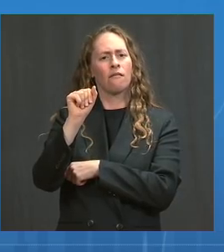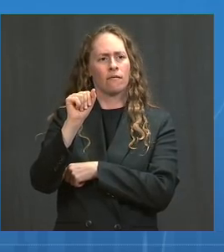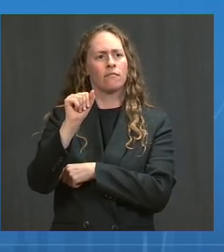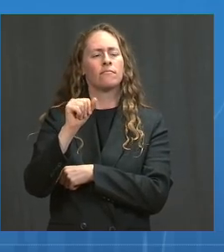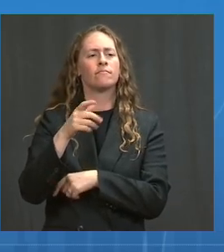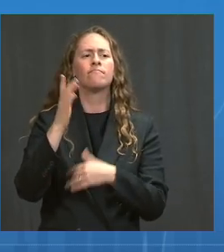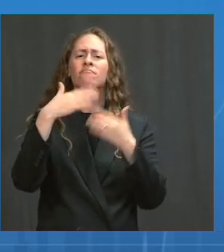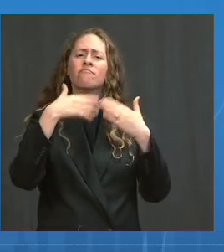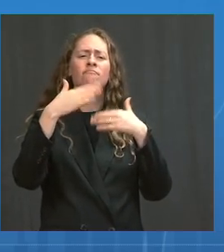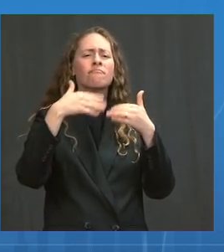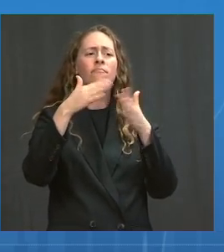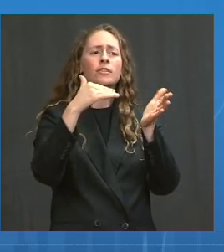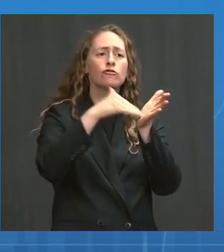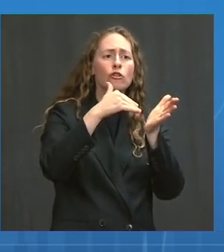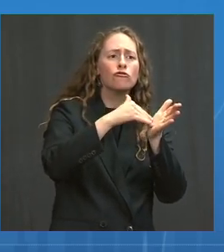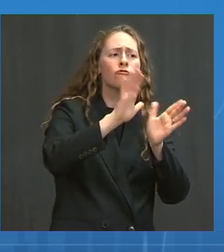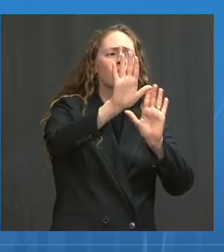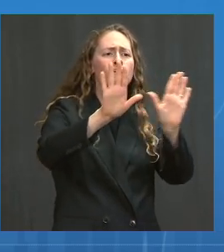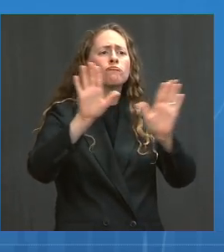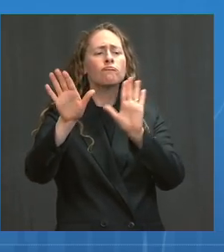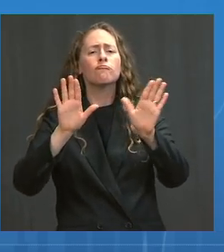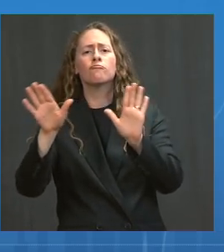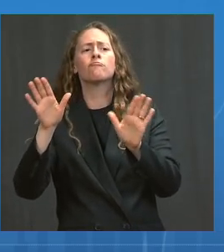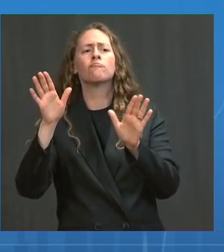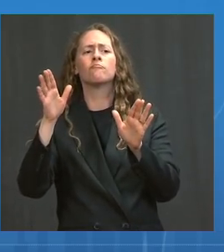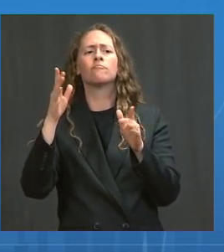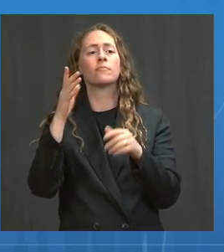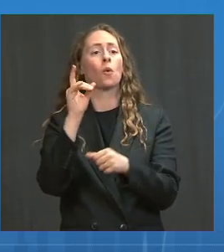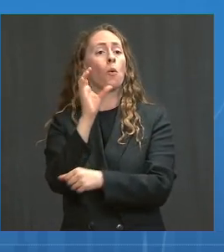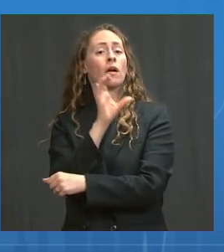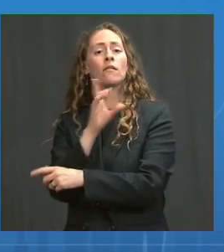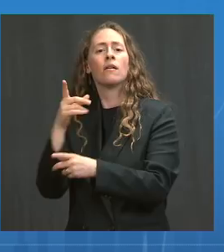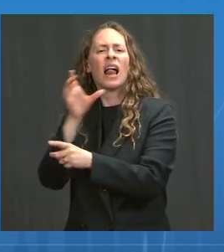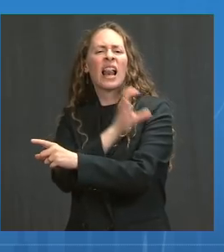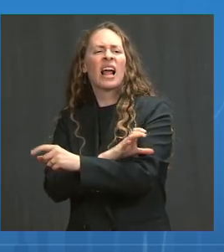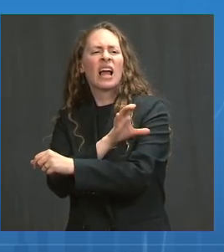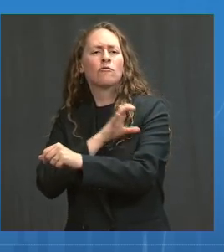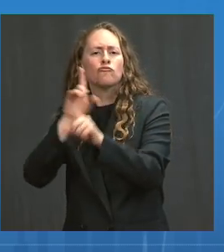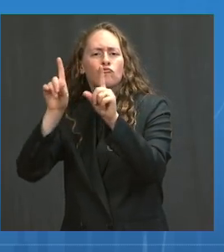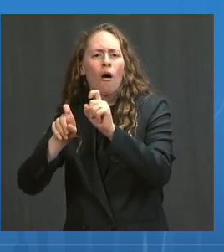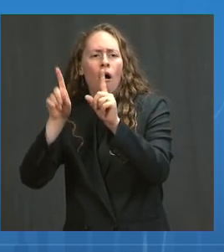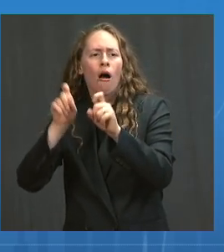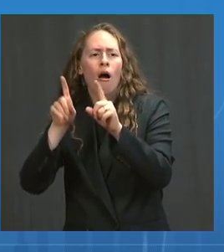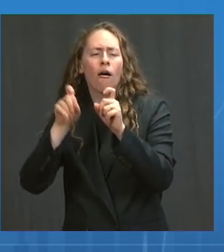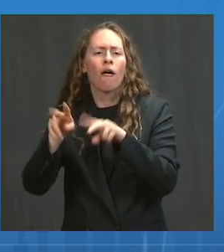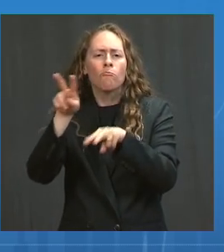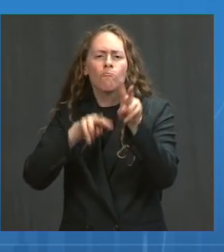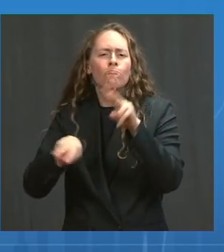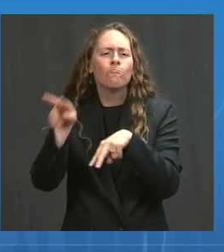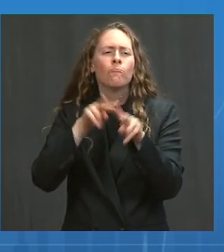will be doing that, from a clinical trial basis, there's no real fundamental scientific reason